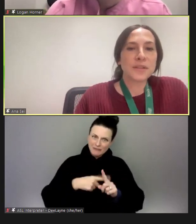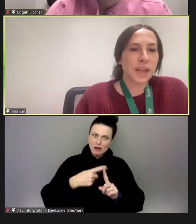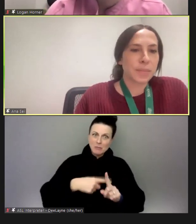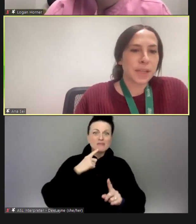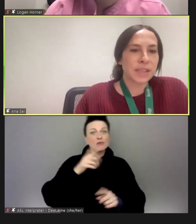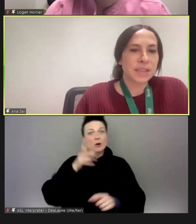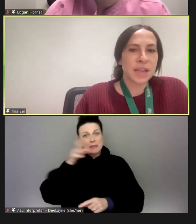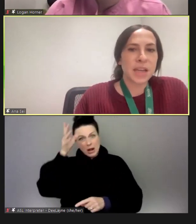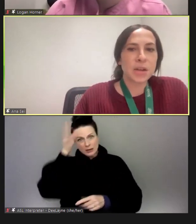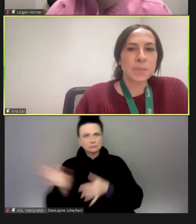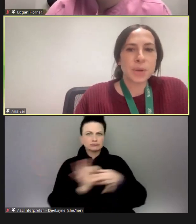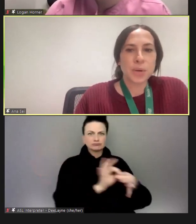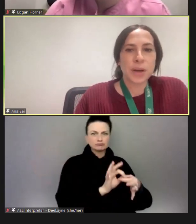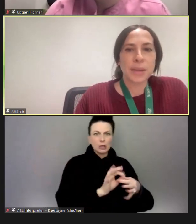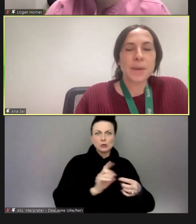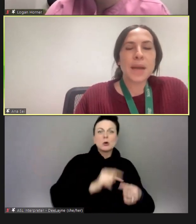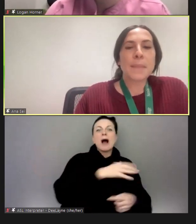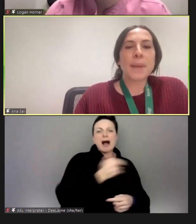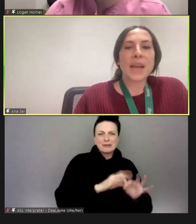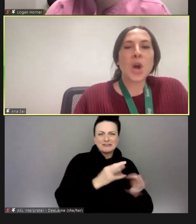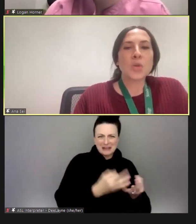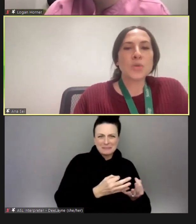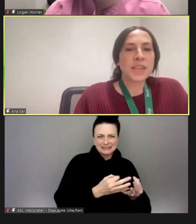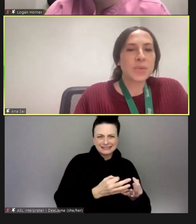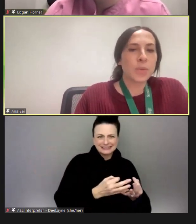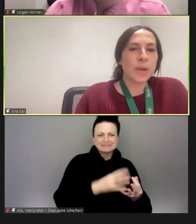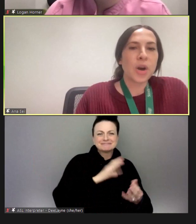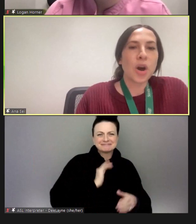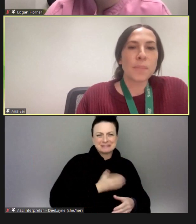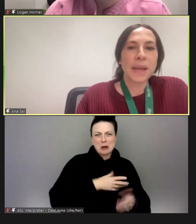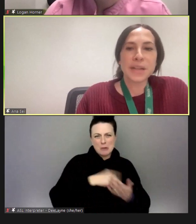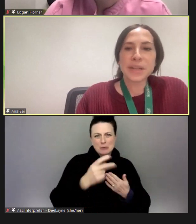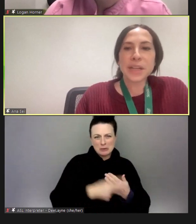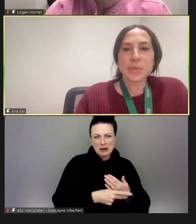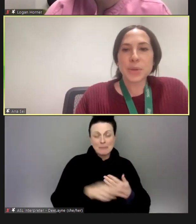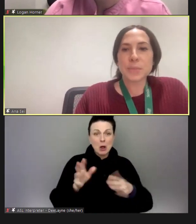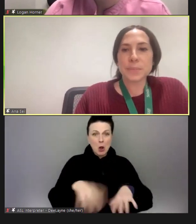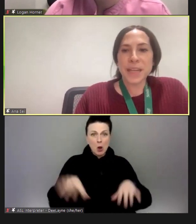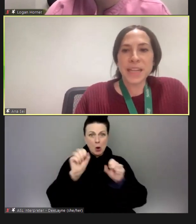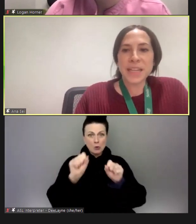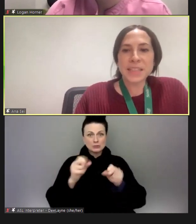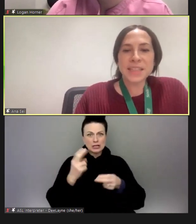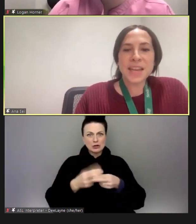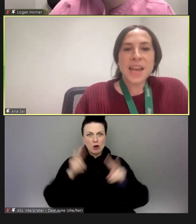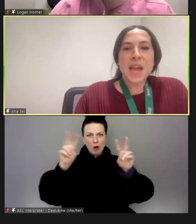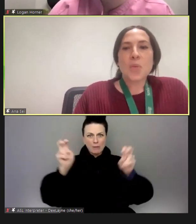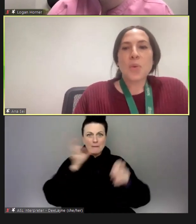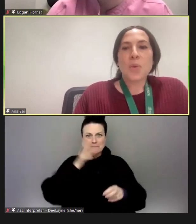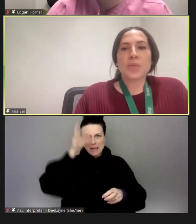families in our program by hosting what